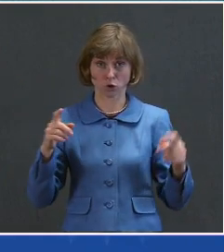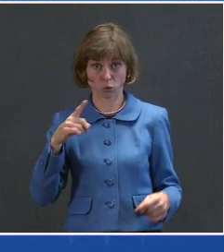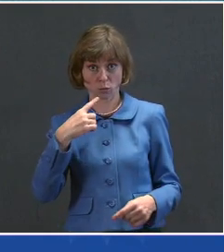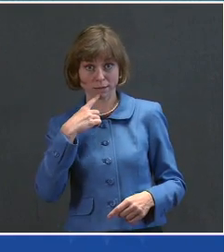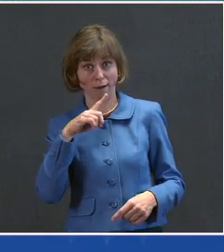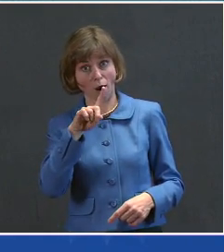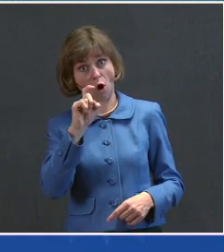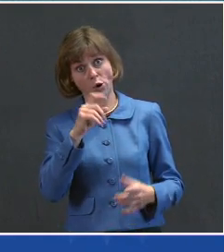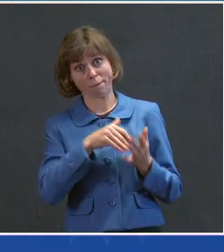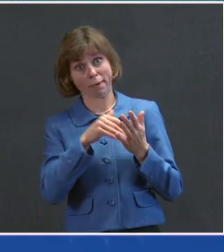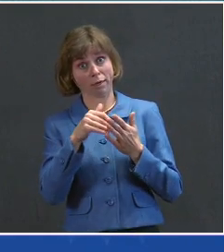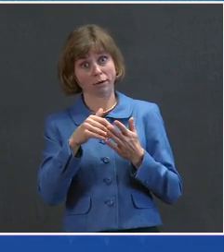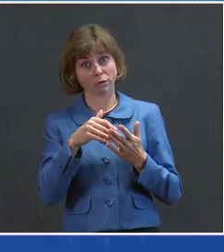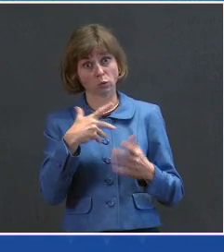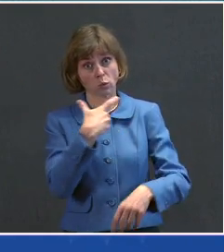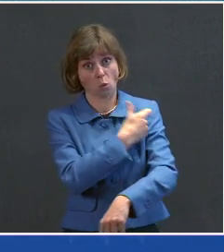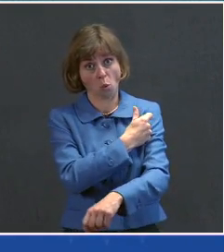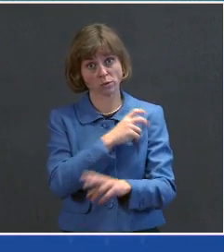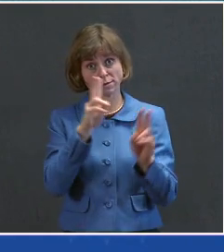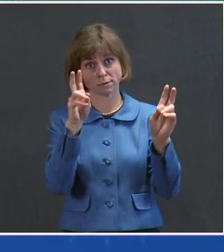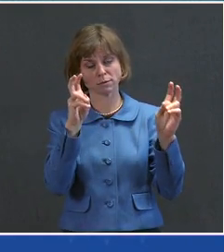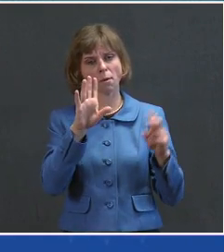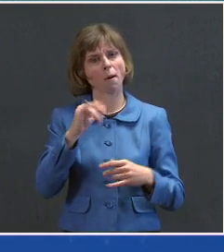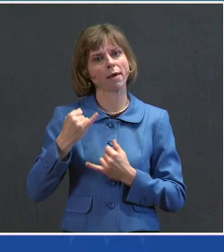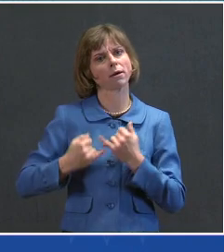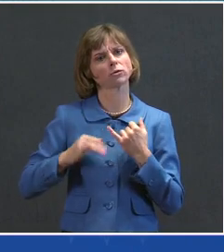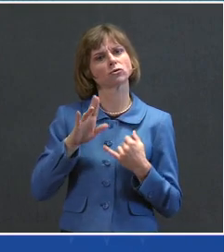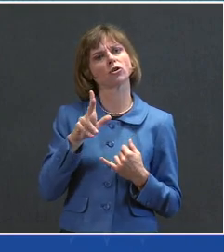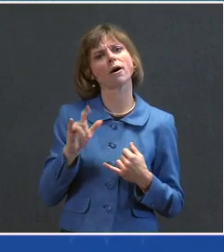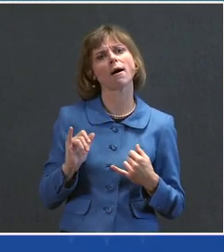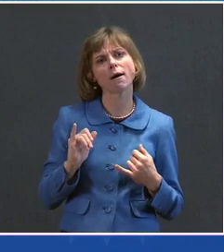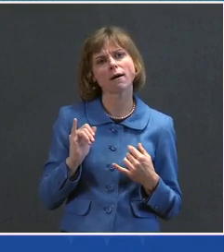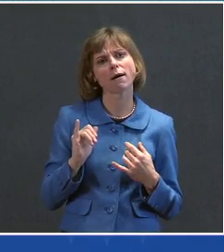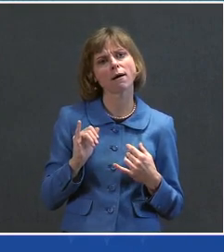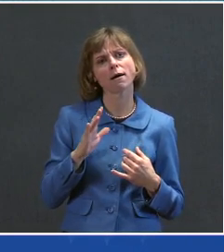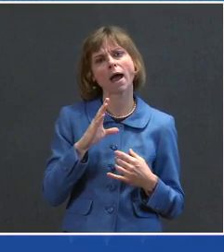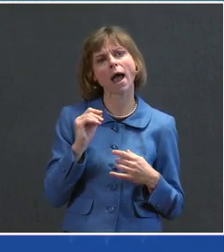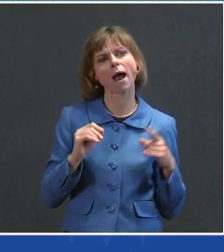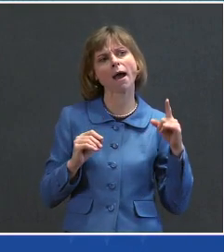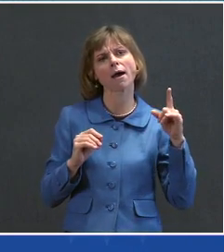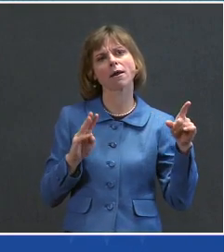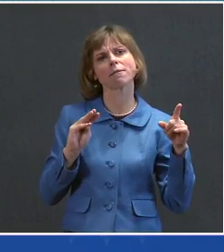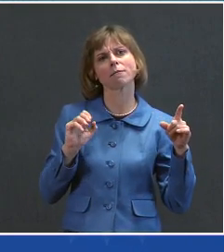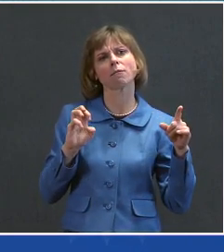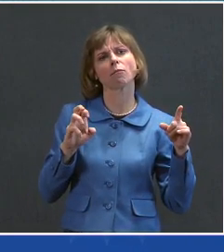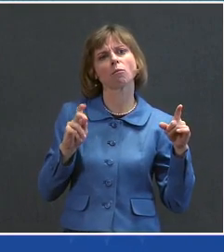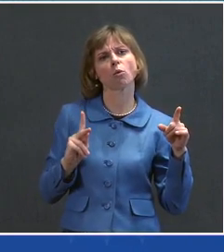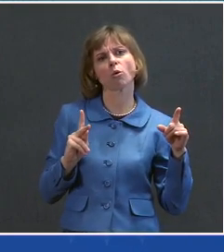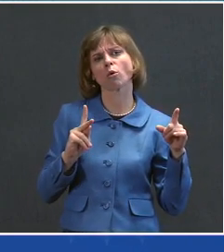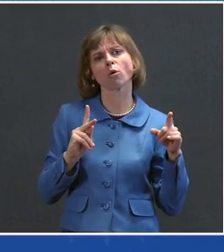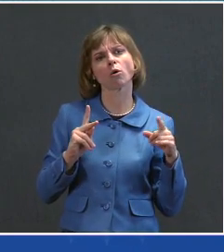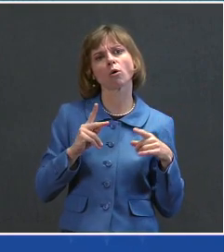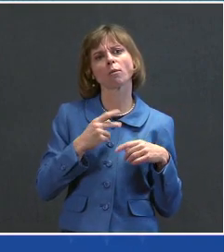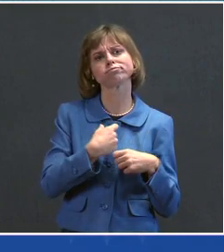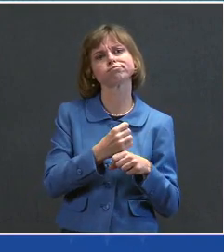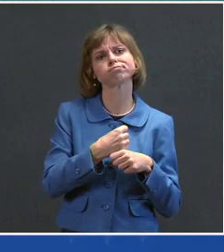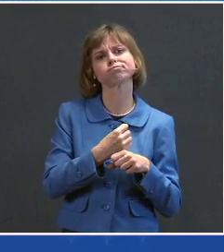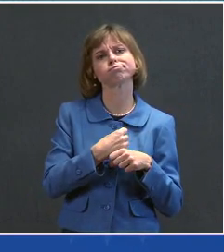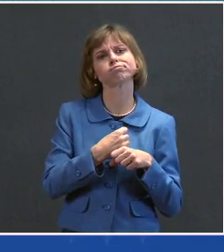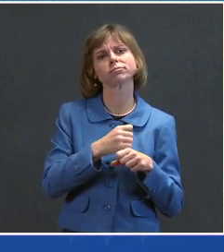is by the end of July, and Merck's production isn't going to get started until, you know, September, October, November,